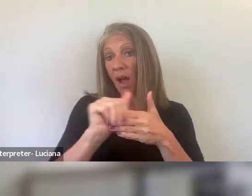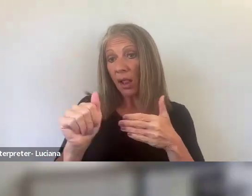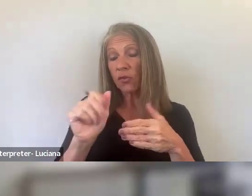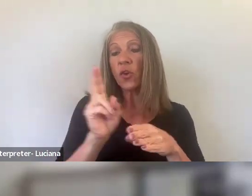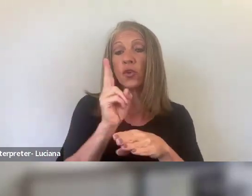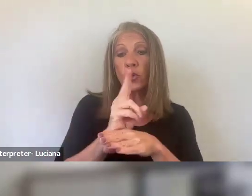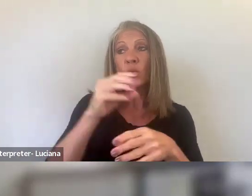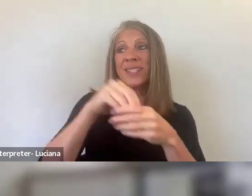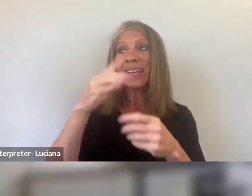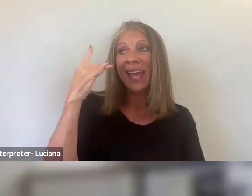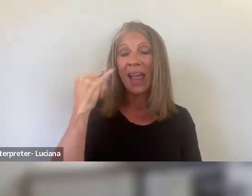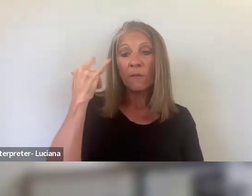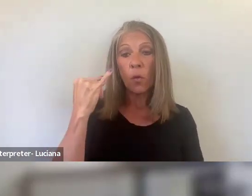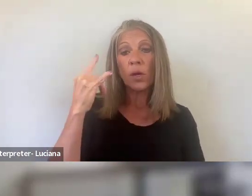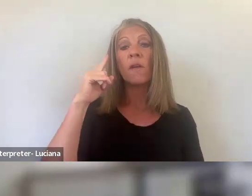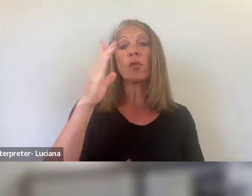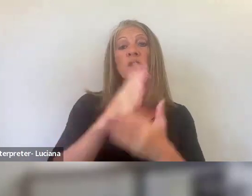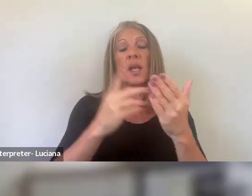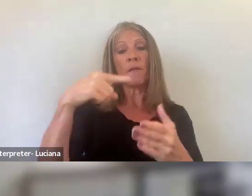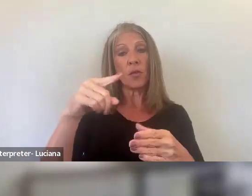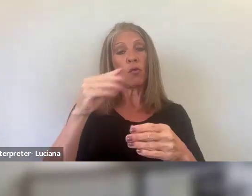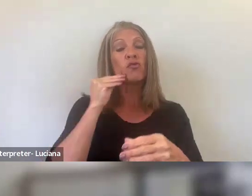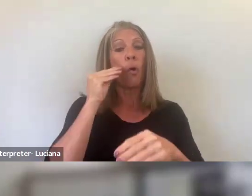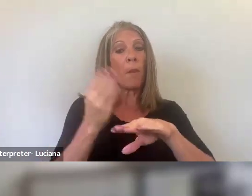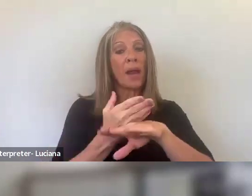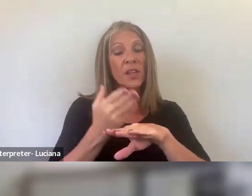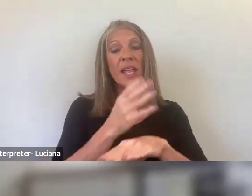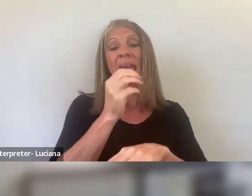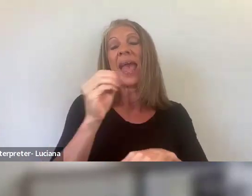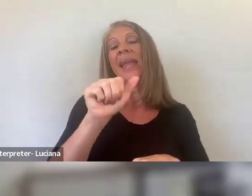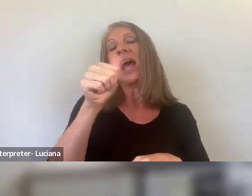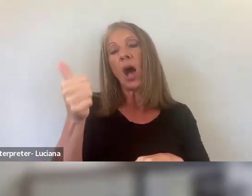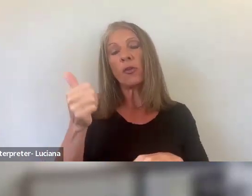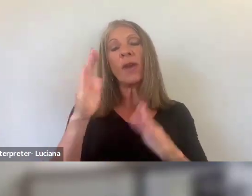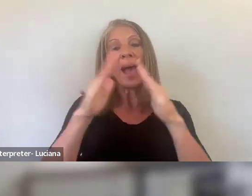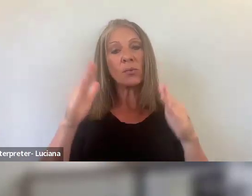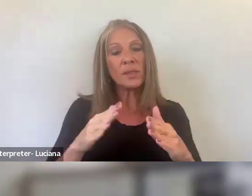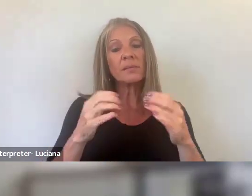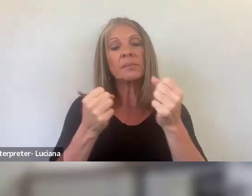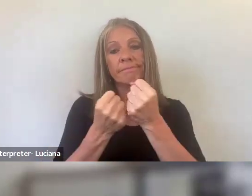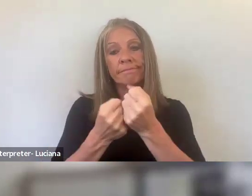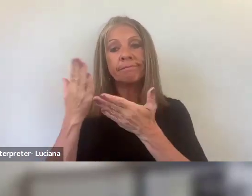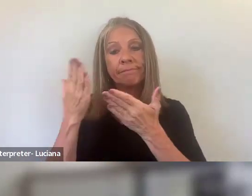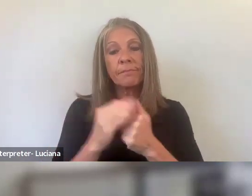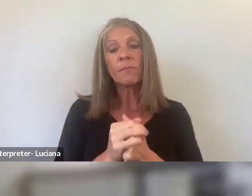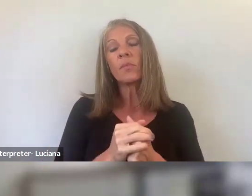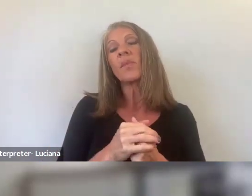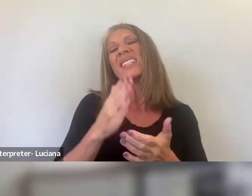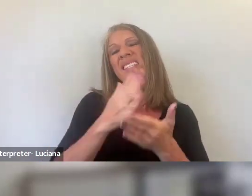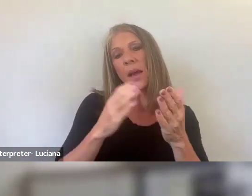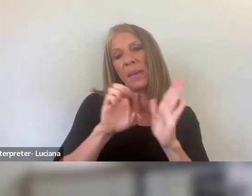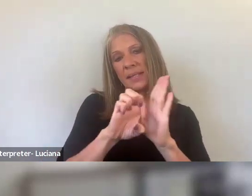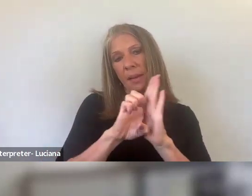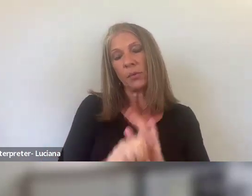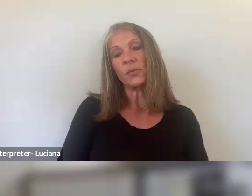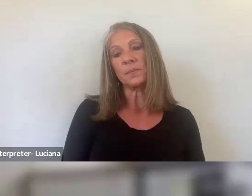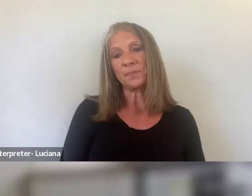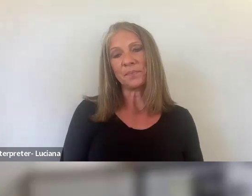California for some of those home modifications and other services. Those are some examples.